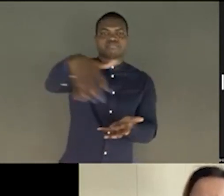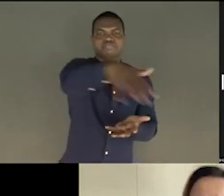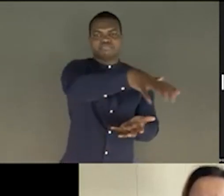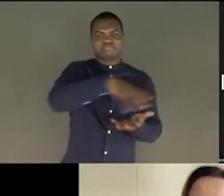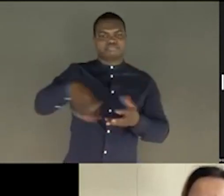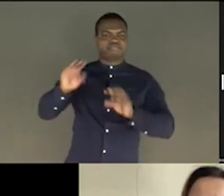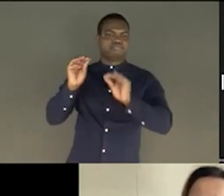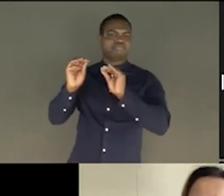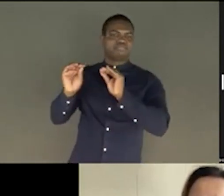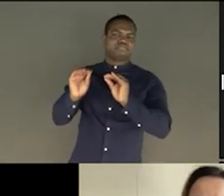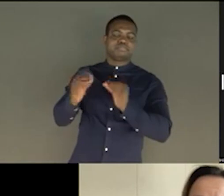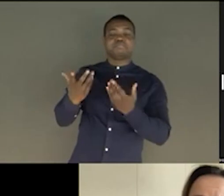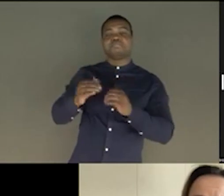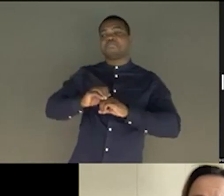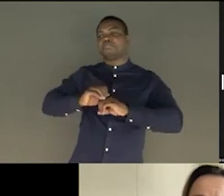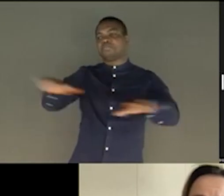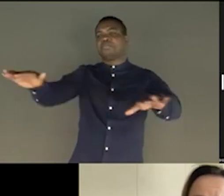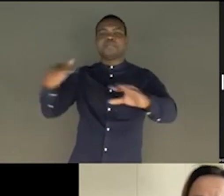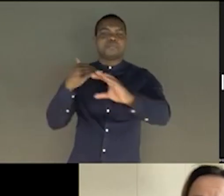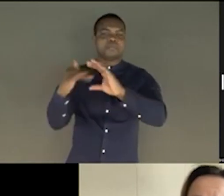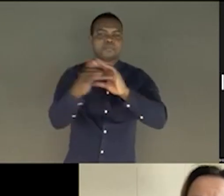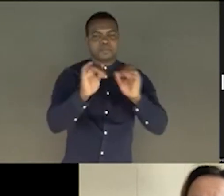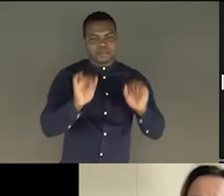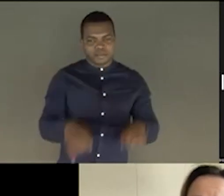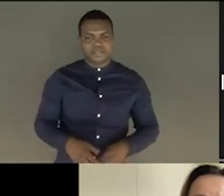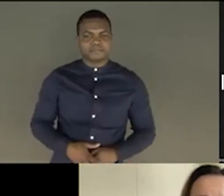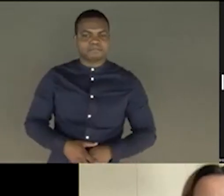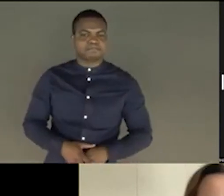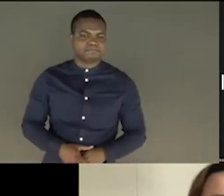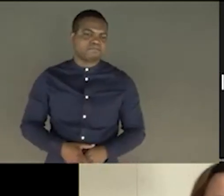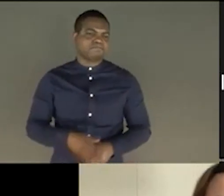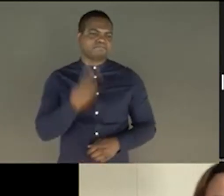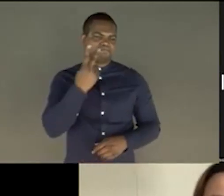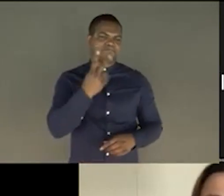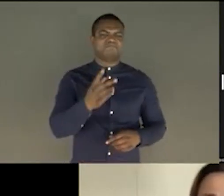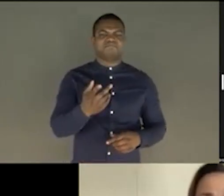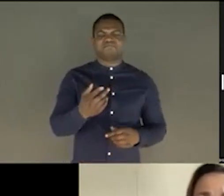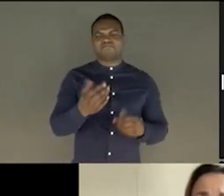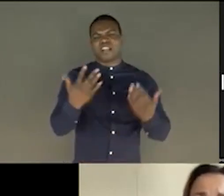And another question is about the information overload that Lisa spoke about.